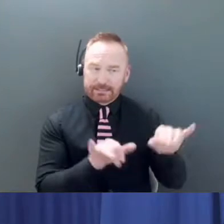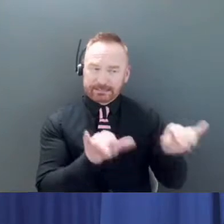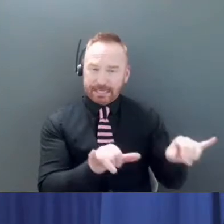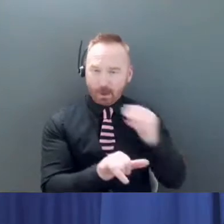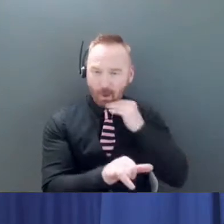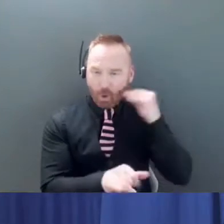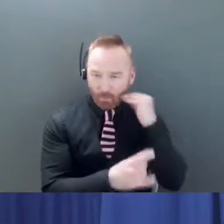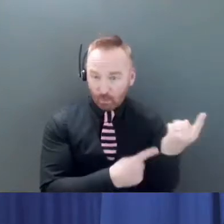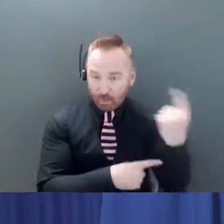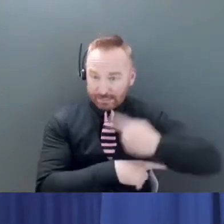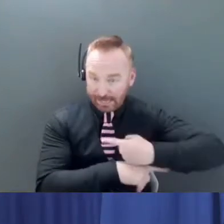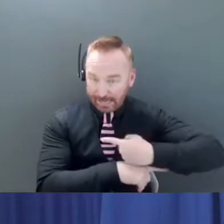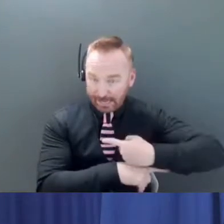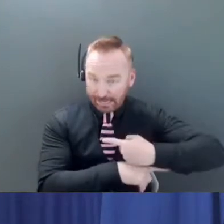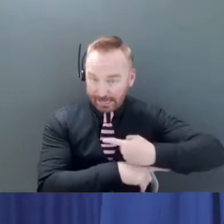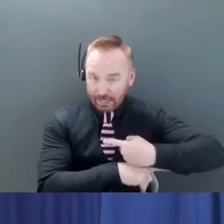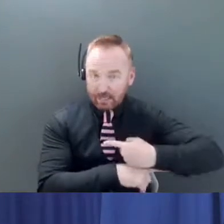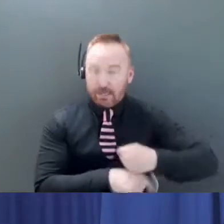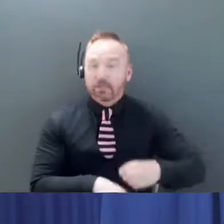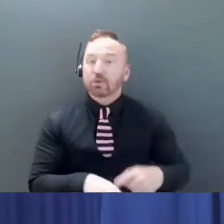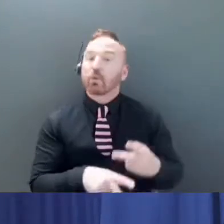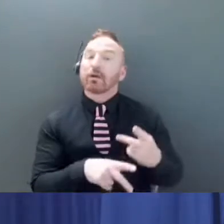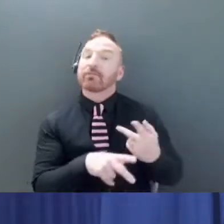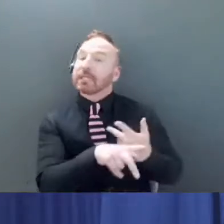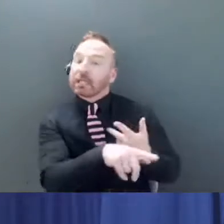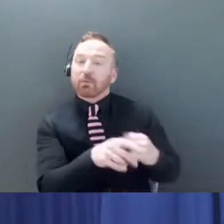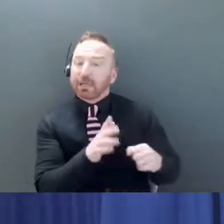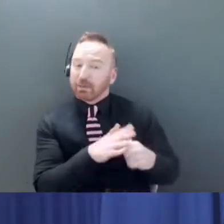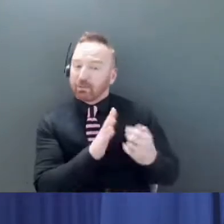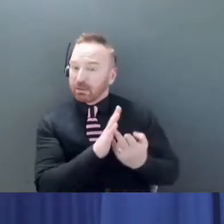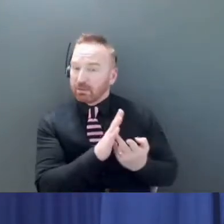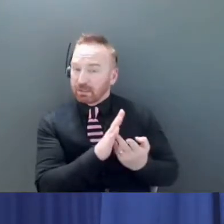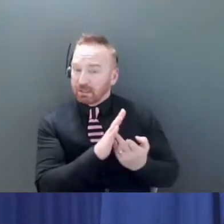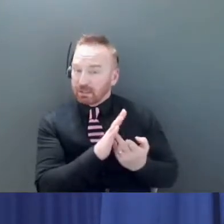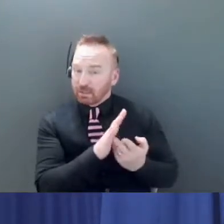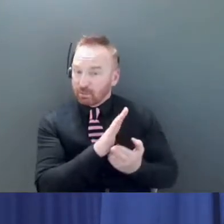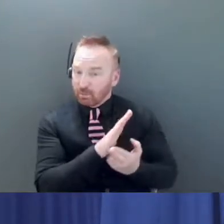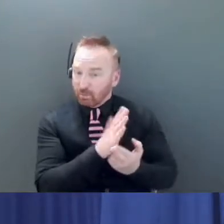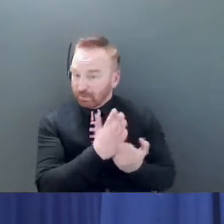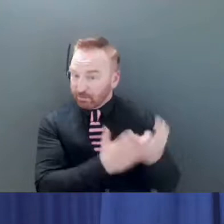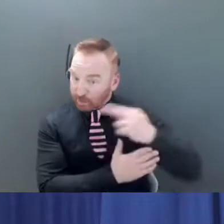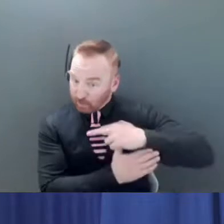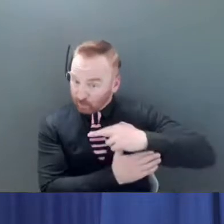readvise that traffic light guidance will come before kids are back in school.